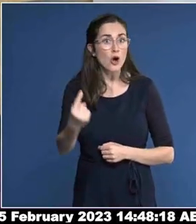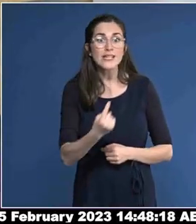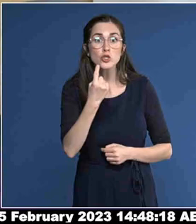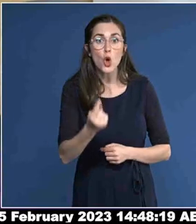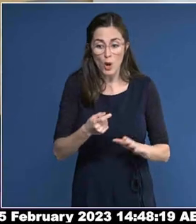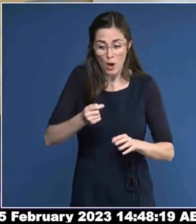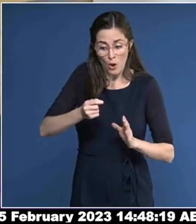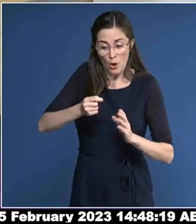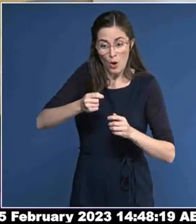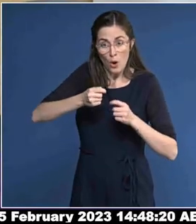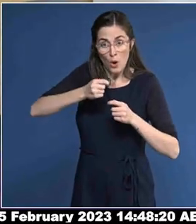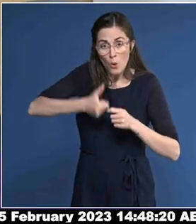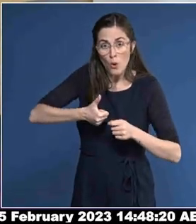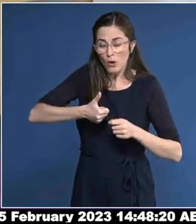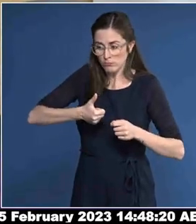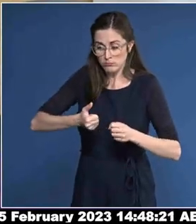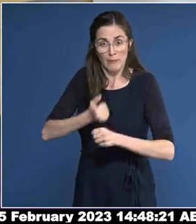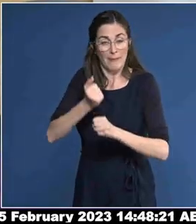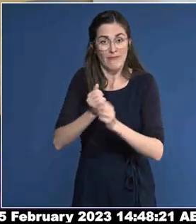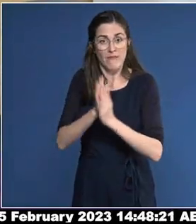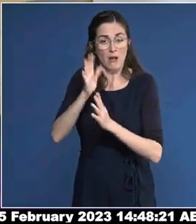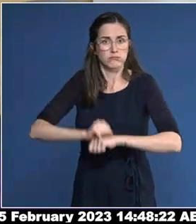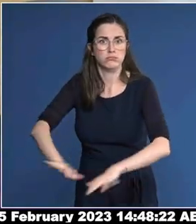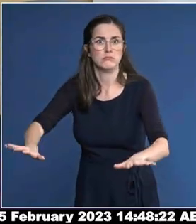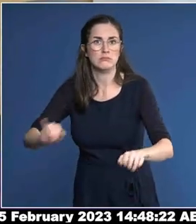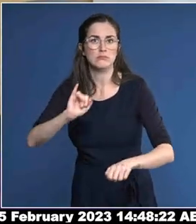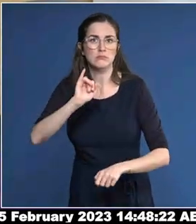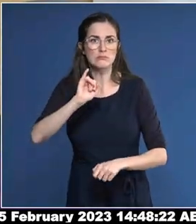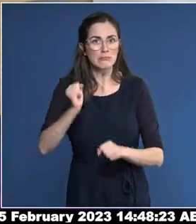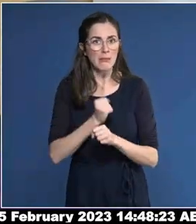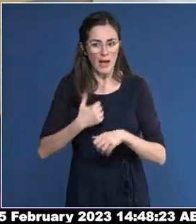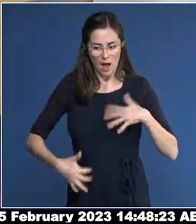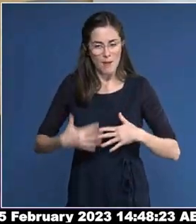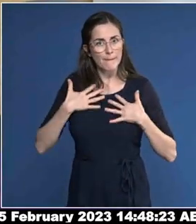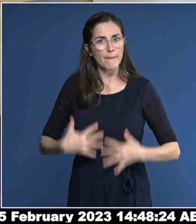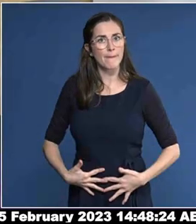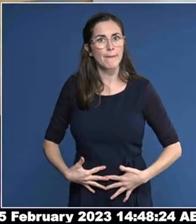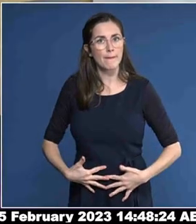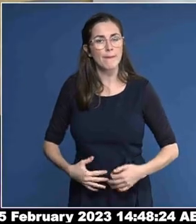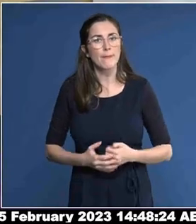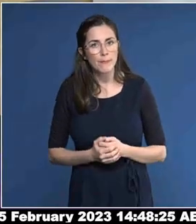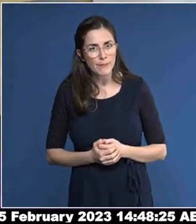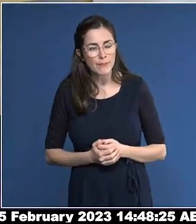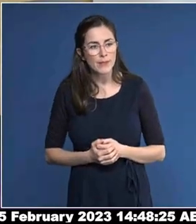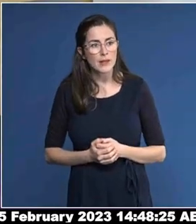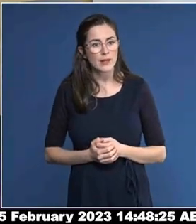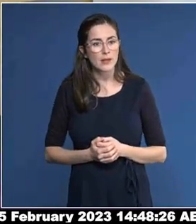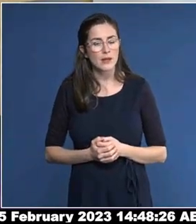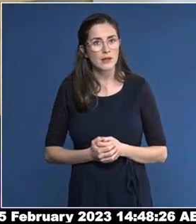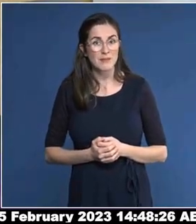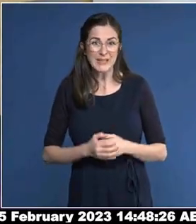that's an example, but you might sort of say that scenario would weigh in favour of